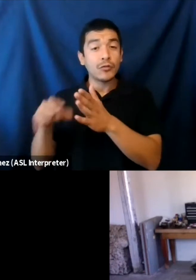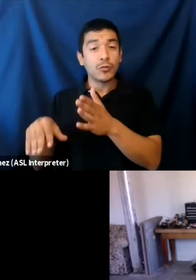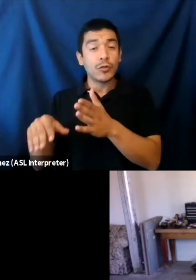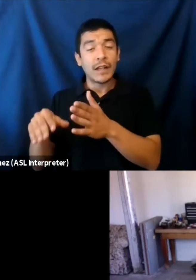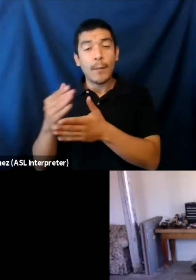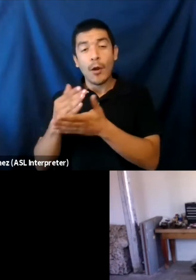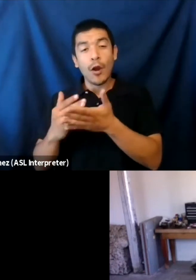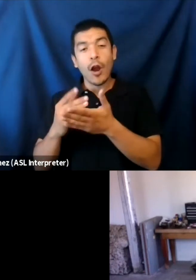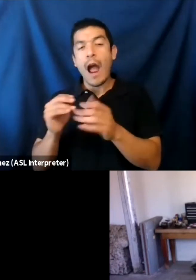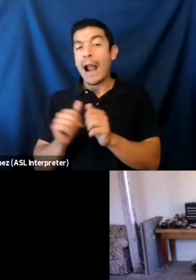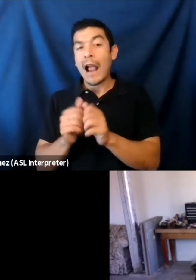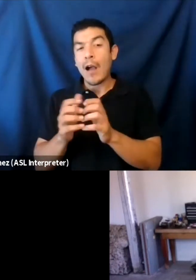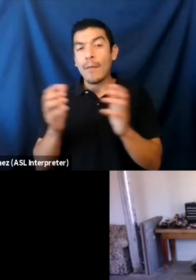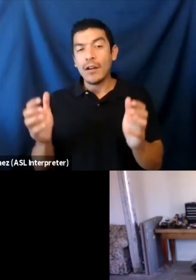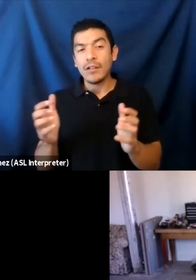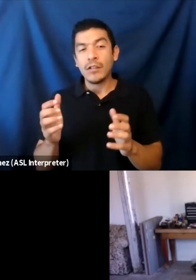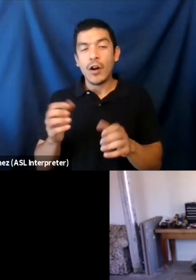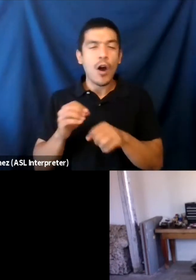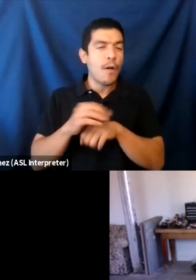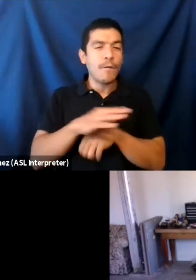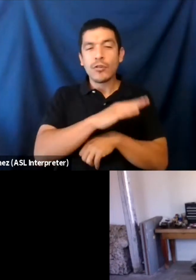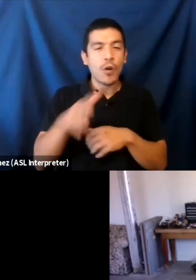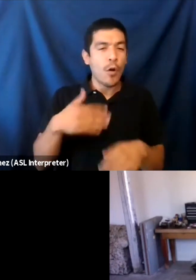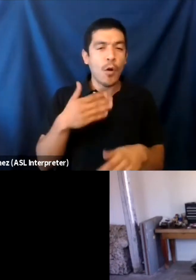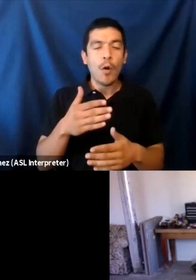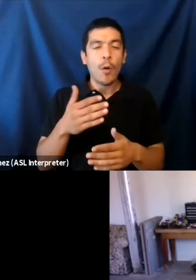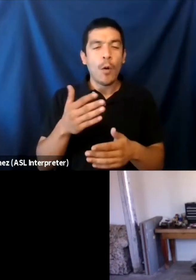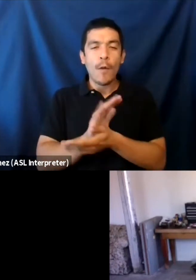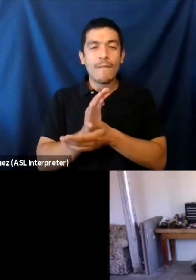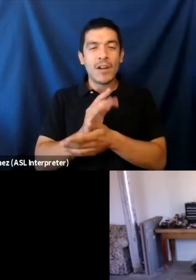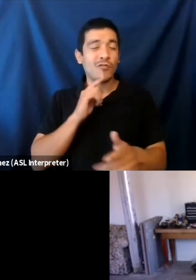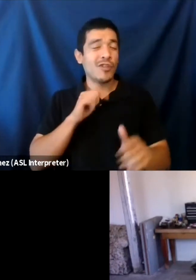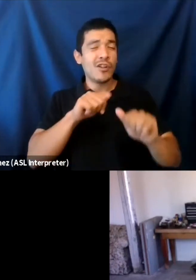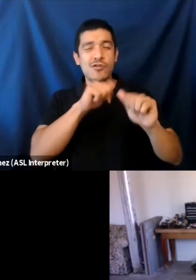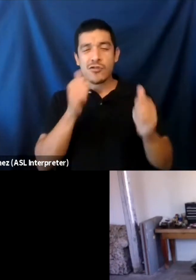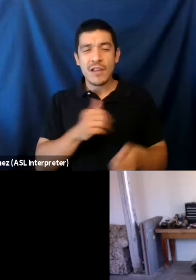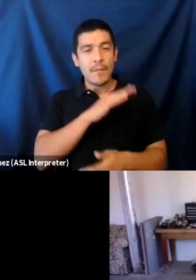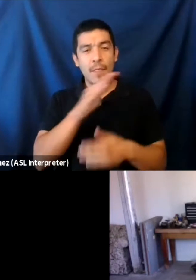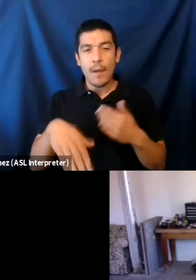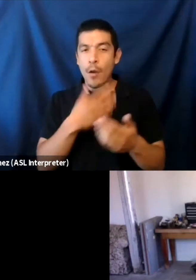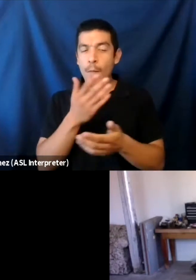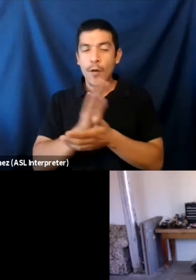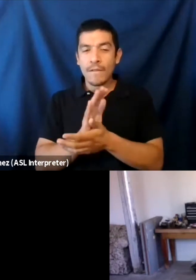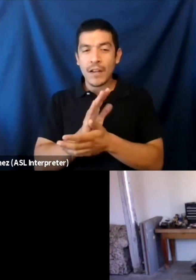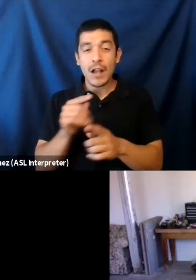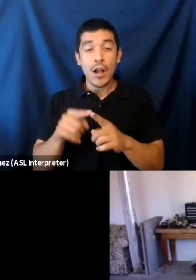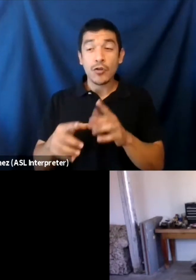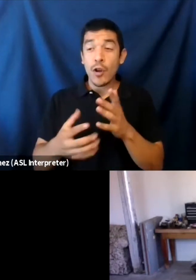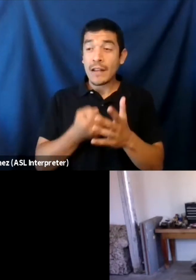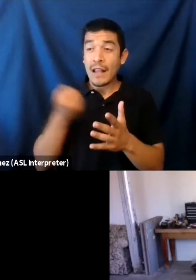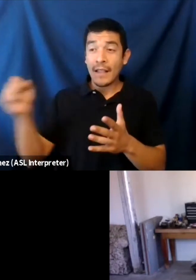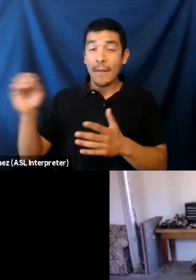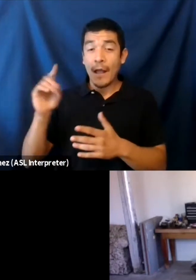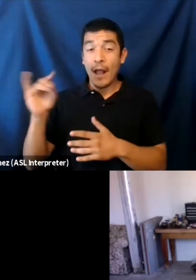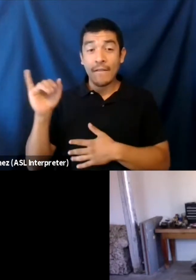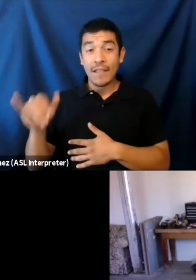and how much, influenced the whole film, it shaped the entire film. And to take them out of it was a form of erasure